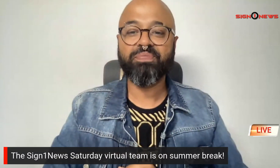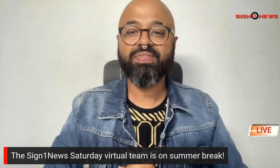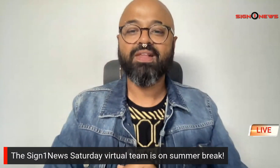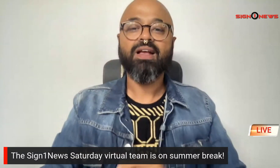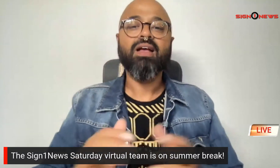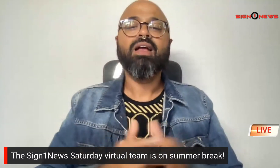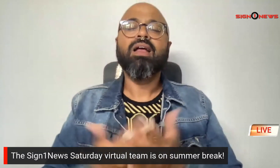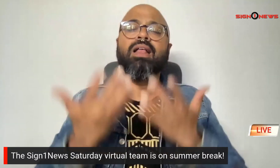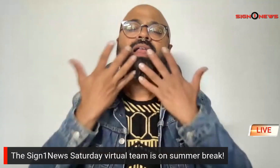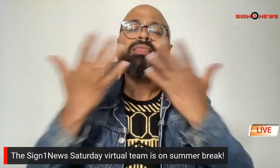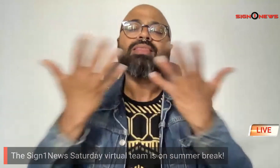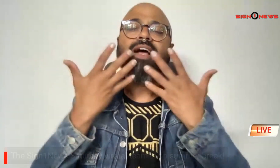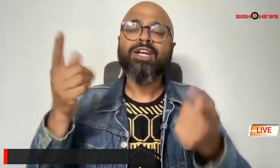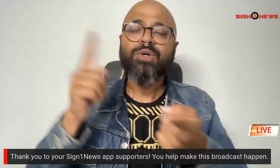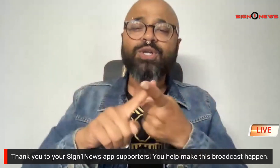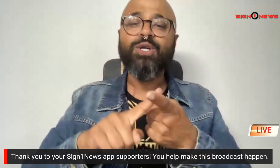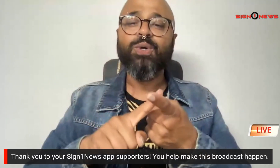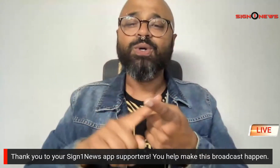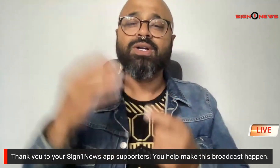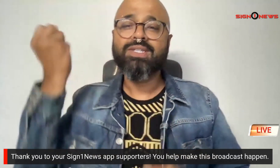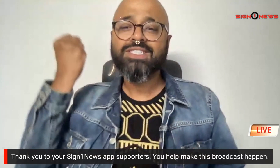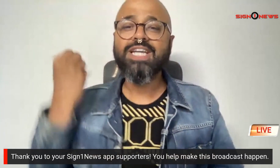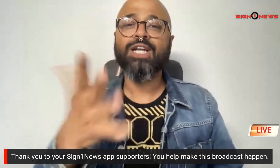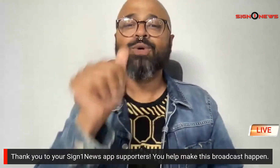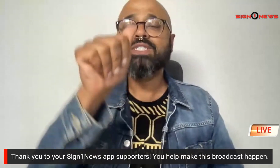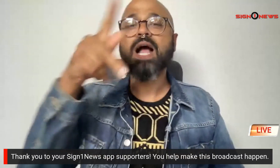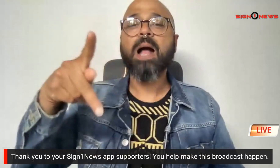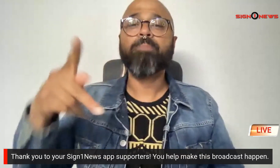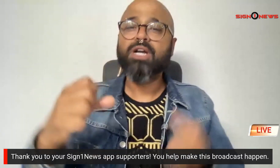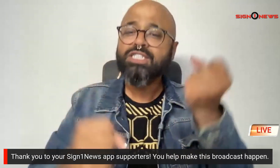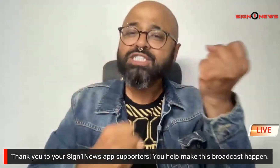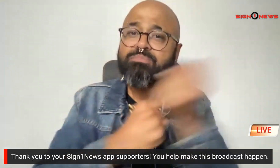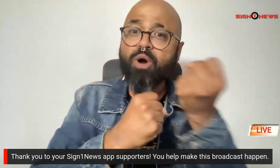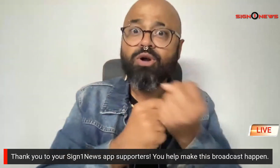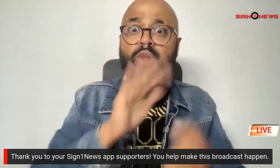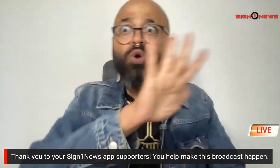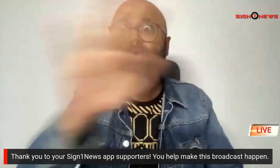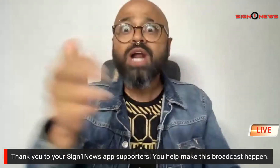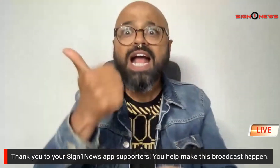a big thank you to our Sign1News app supporters you help make this broadcast happen